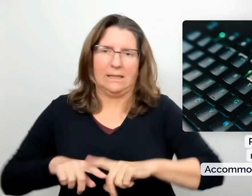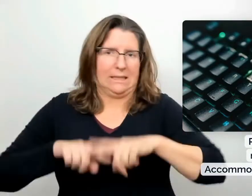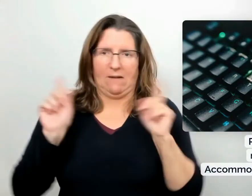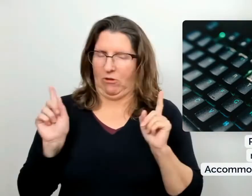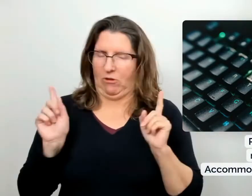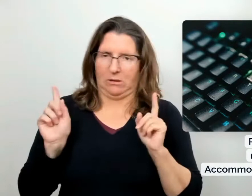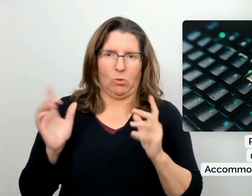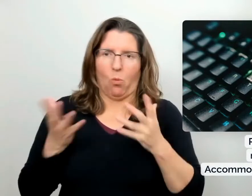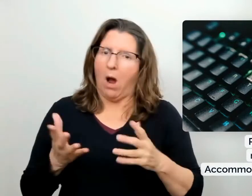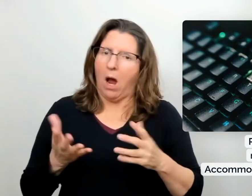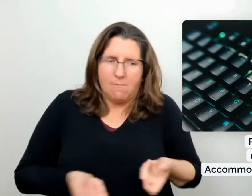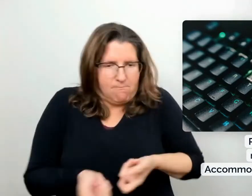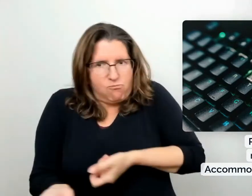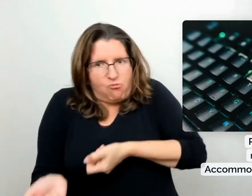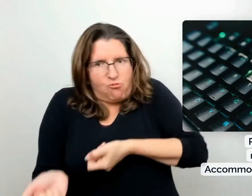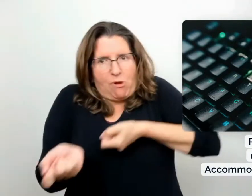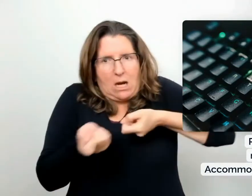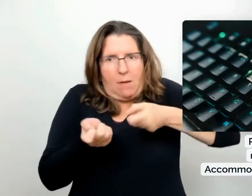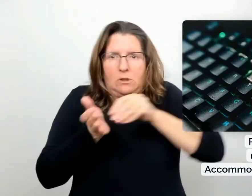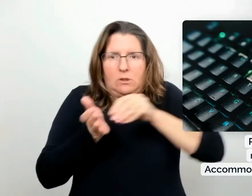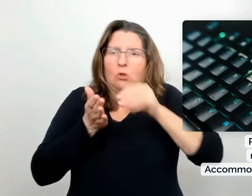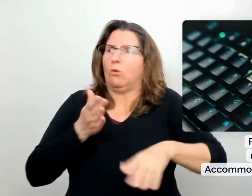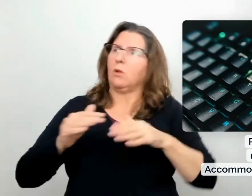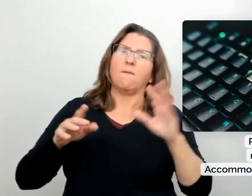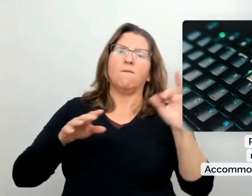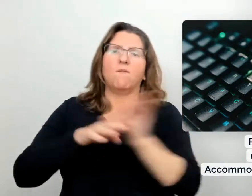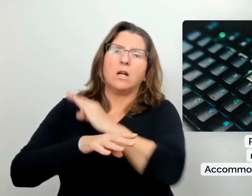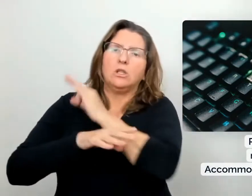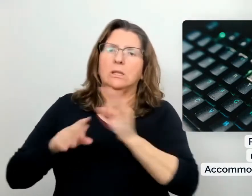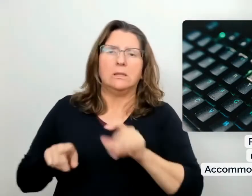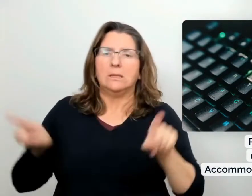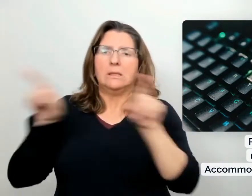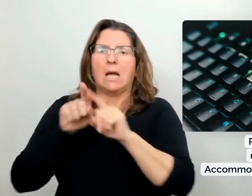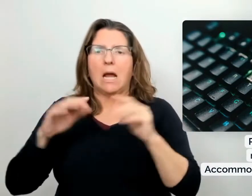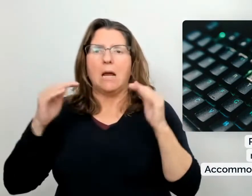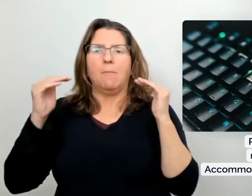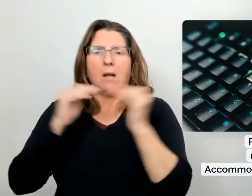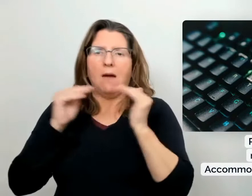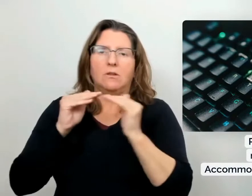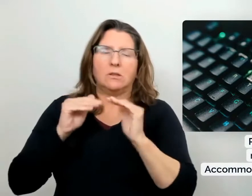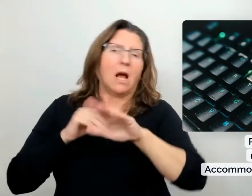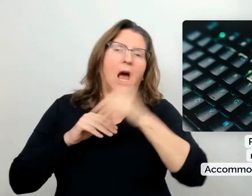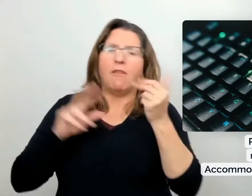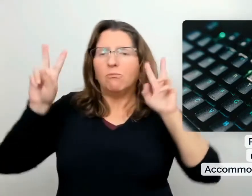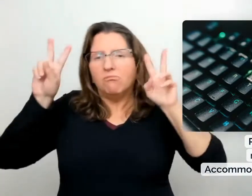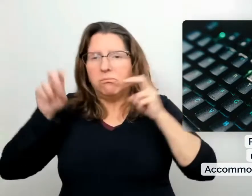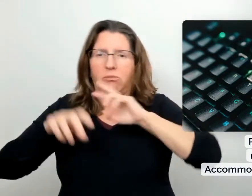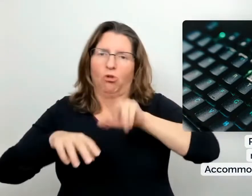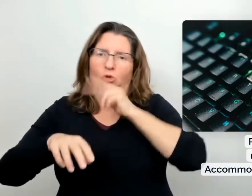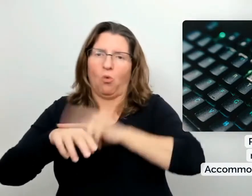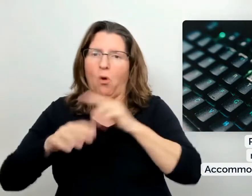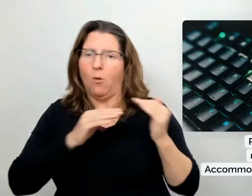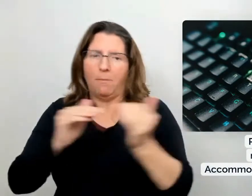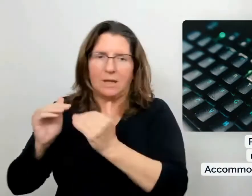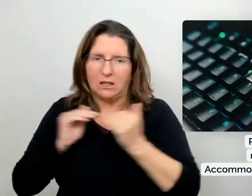Make it invisible. Drag the child up to the standards of 'normal.' They need to be like their peers.